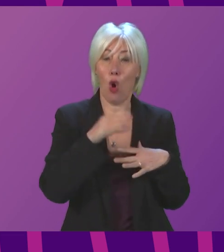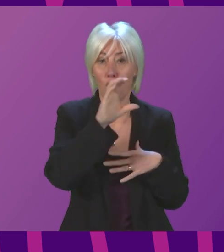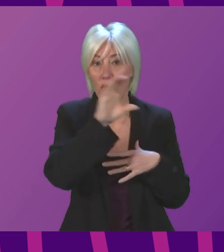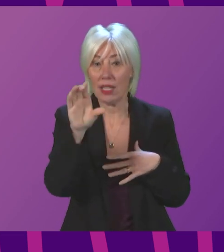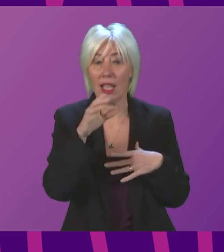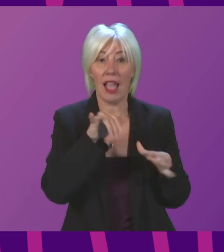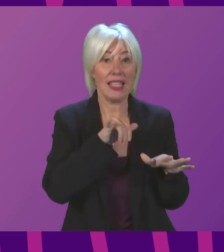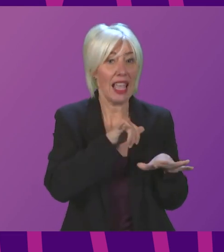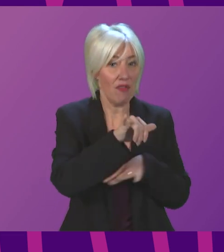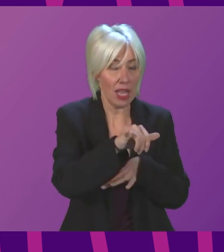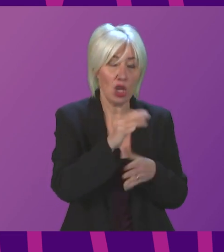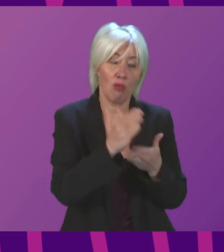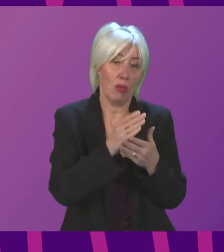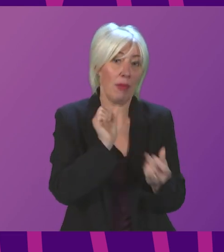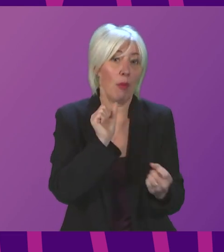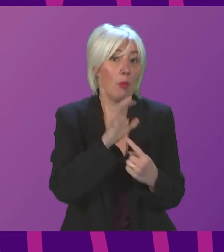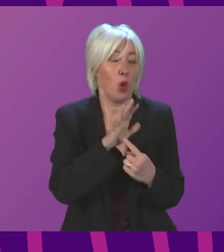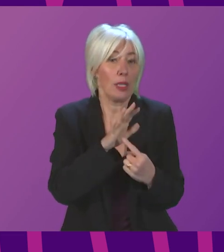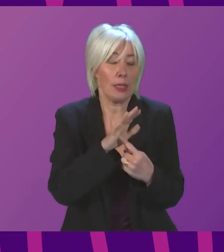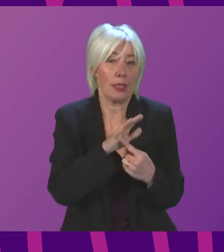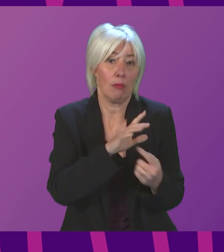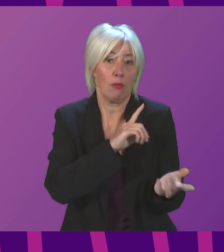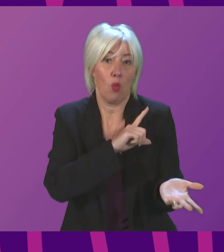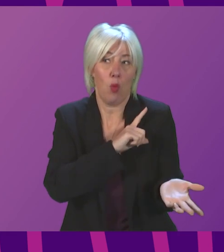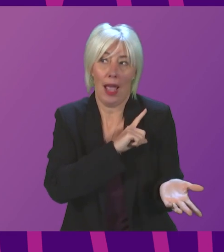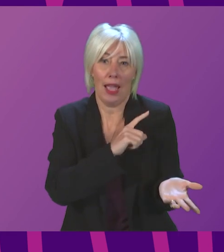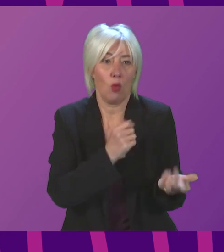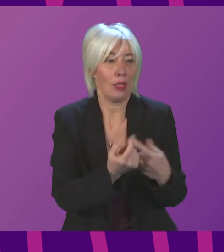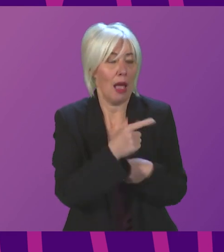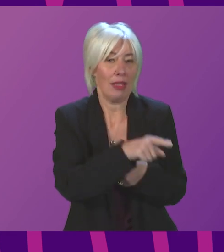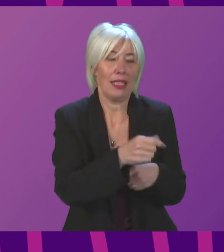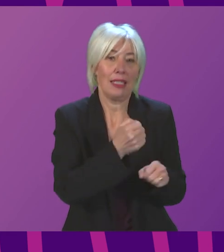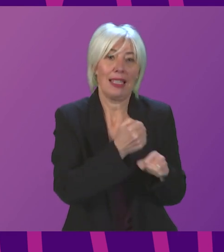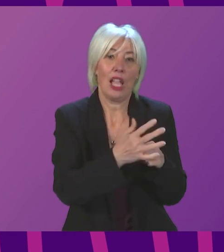will have been particularly important, given the nature of the Glasgow economy. I hope